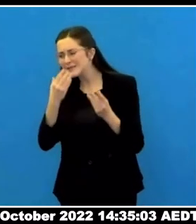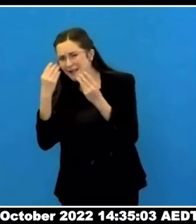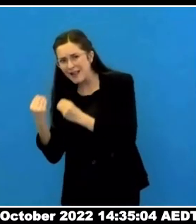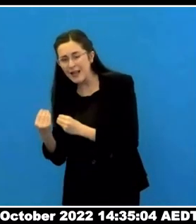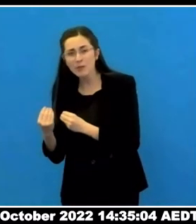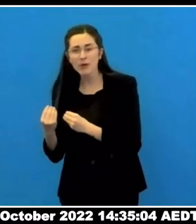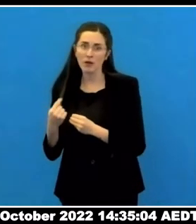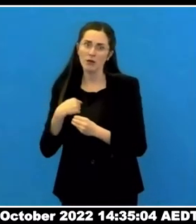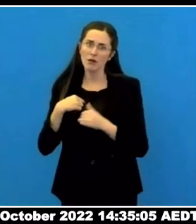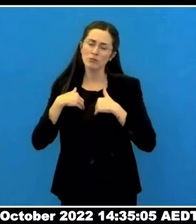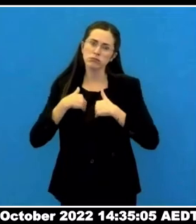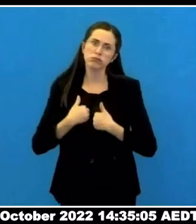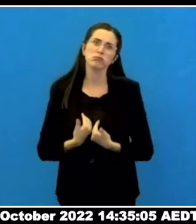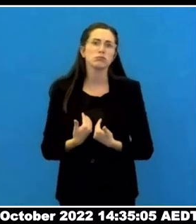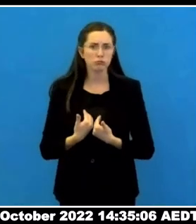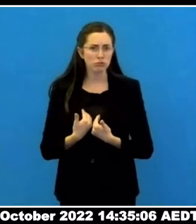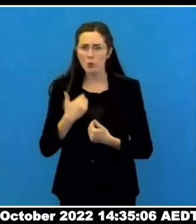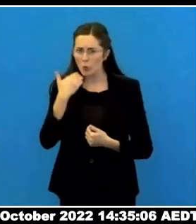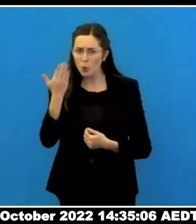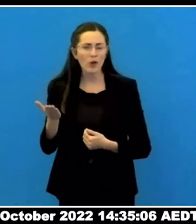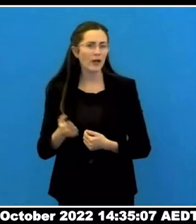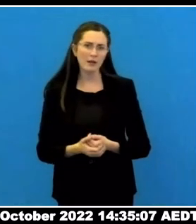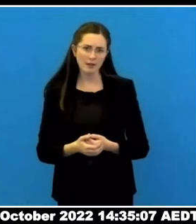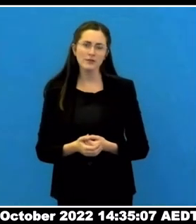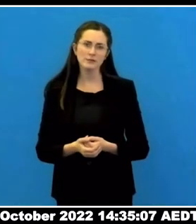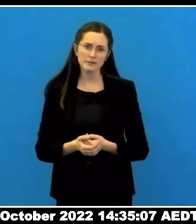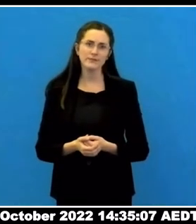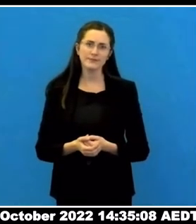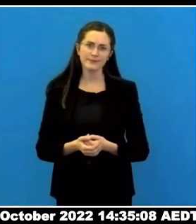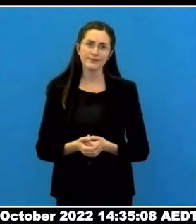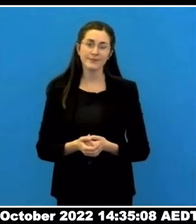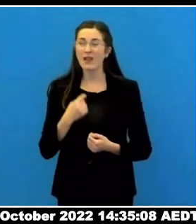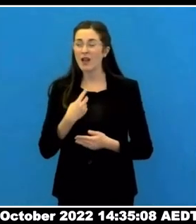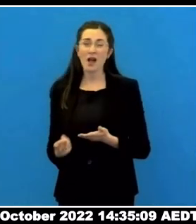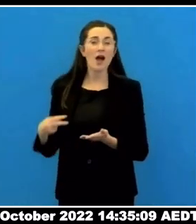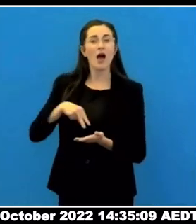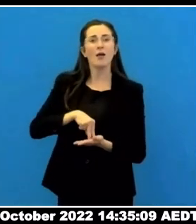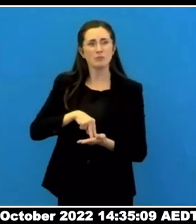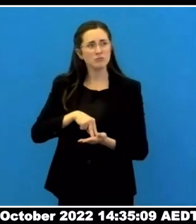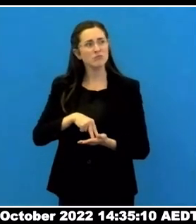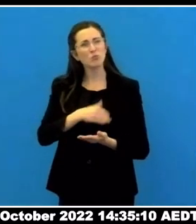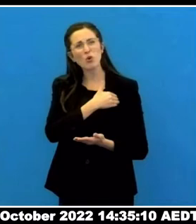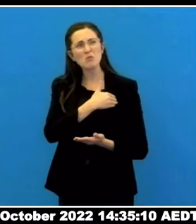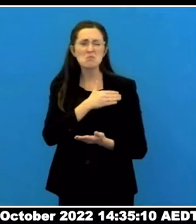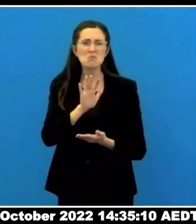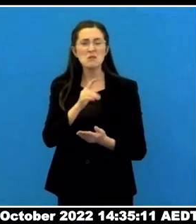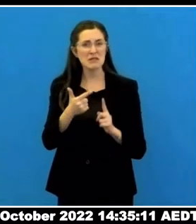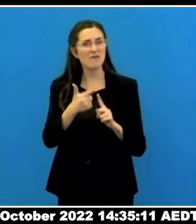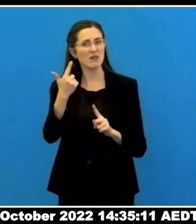I feel very tired a lot of the time. I get up at around 7 am most mornings.